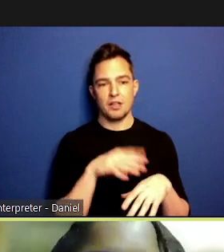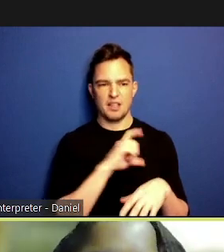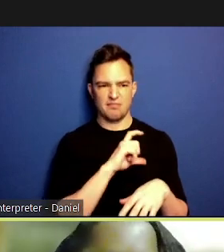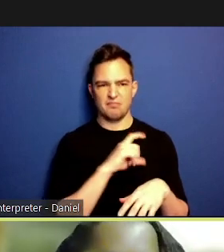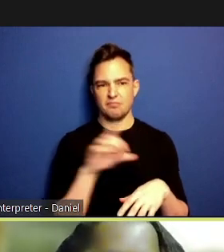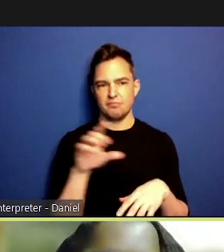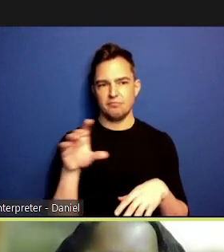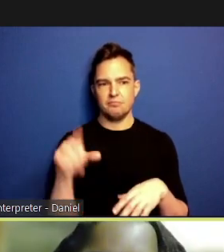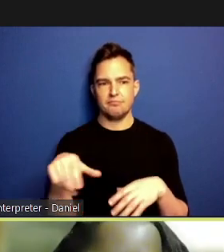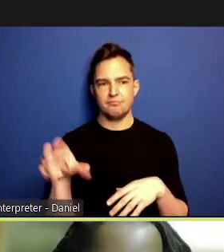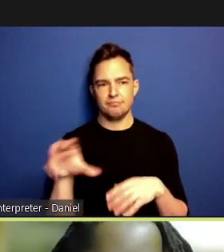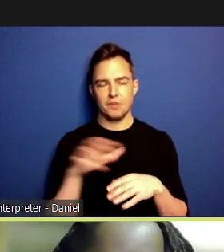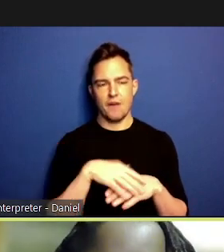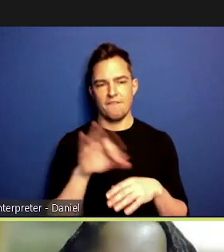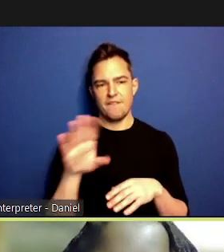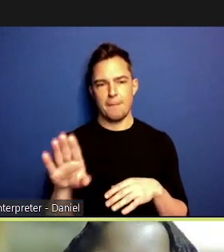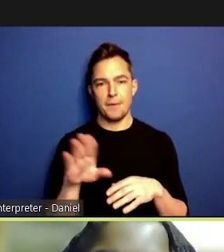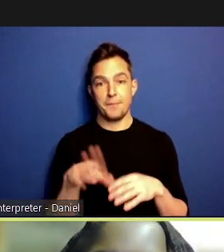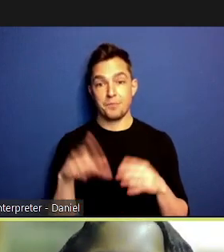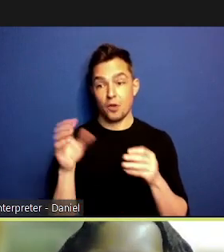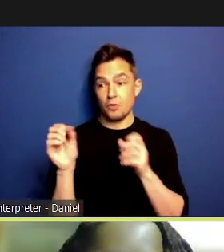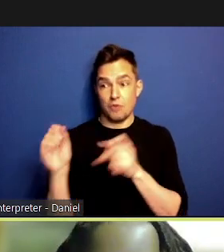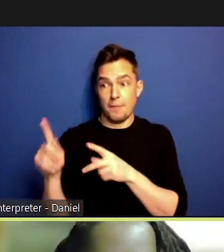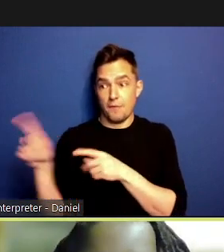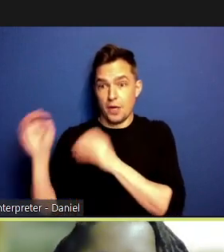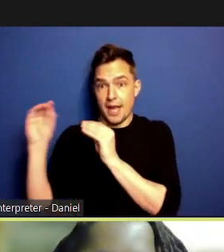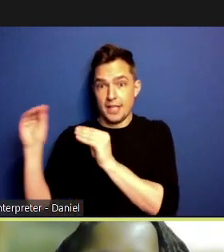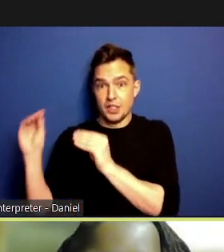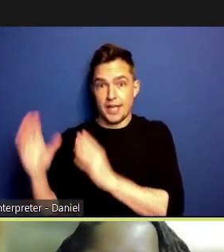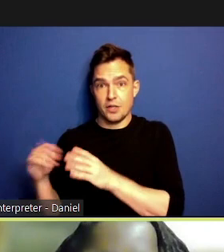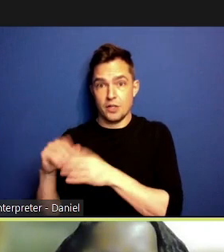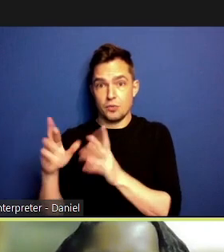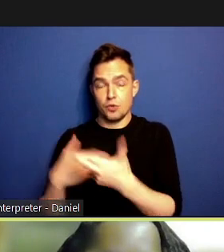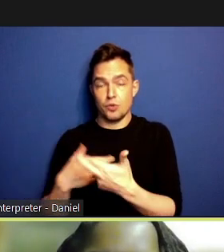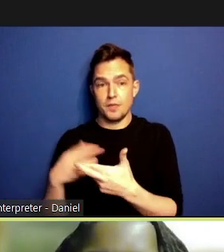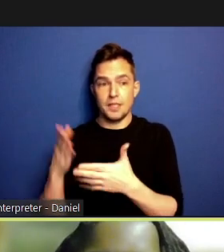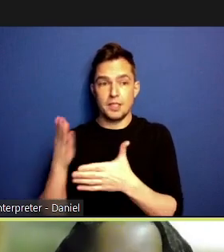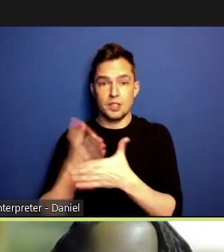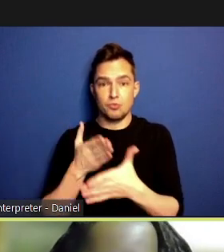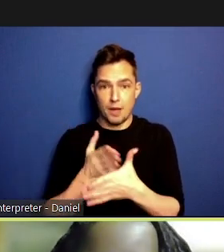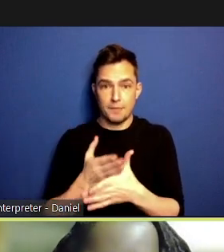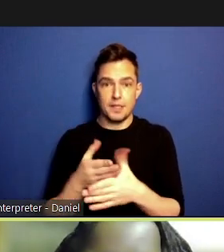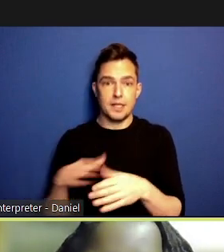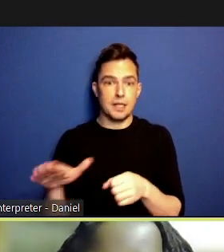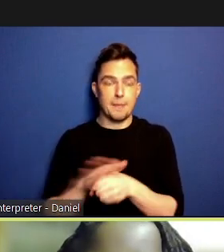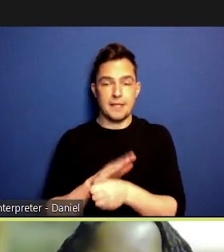for the educator in the room to challenge and disrupt and completely stop the framing